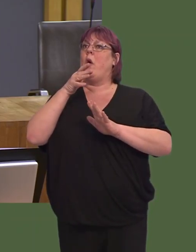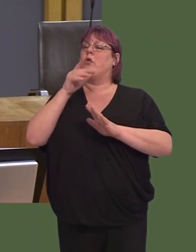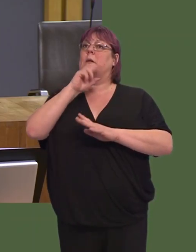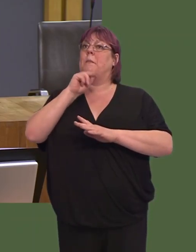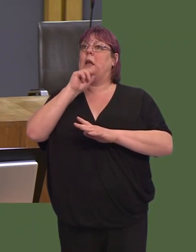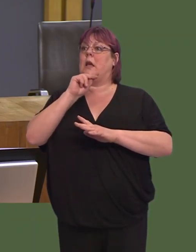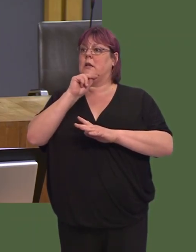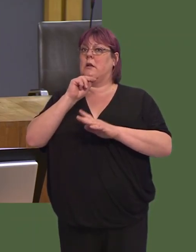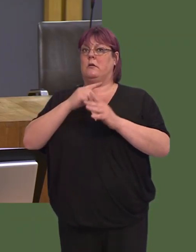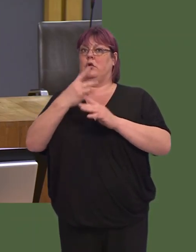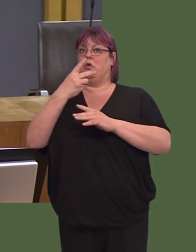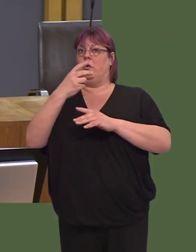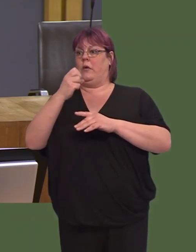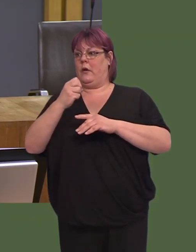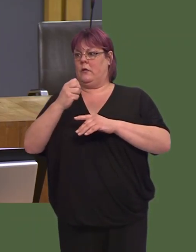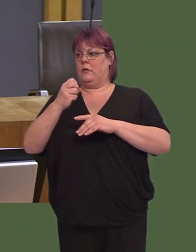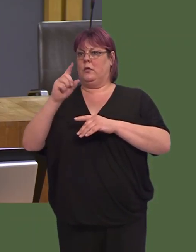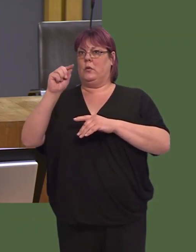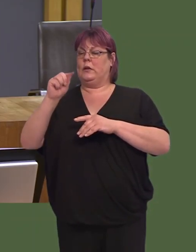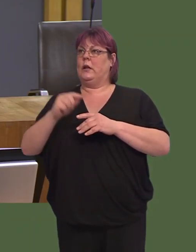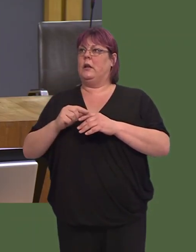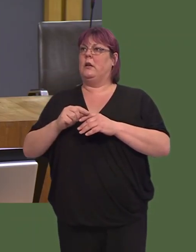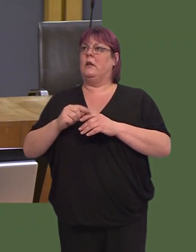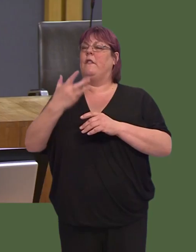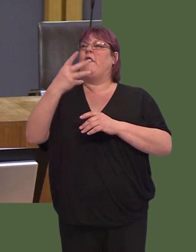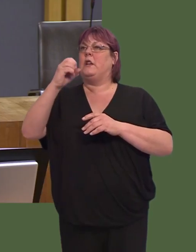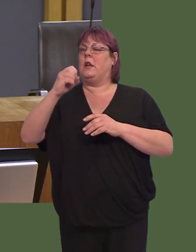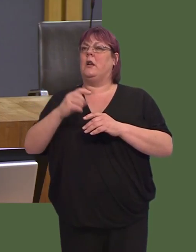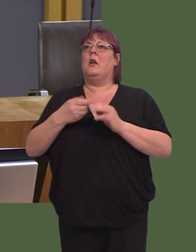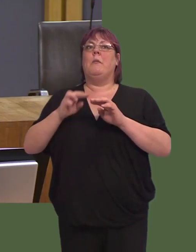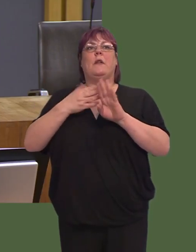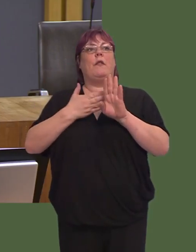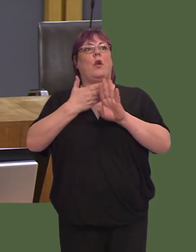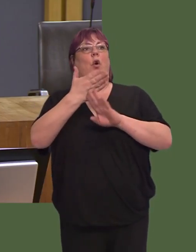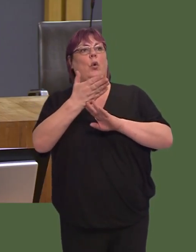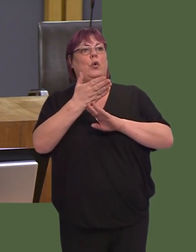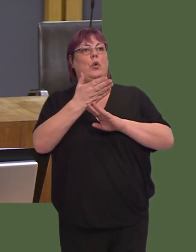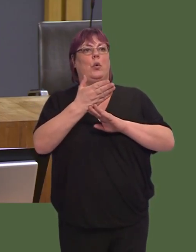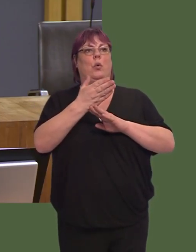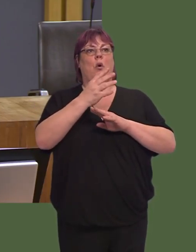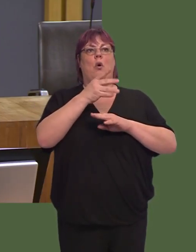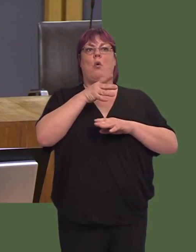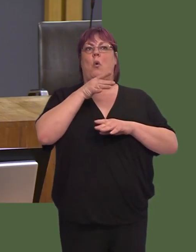that just because a child goes to Ti a Fi and Mudiad Meithrin they will continue to use Welsh throughout their lives, particularly when they leave school.